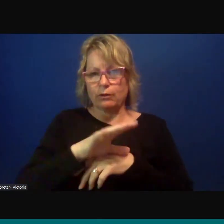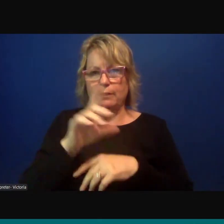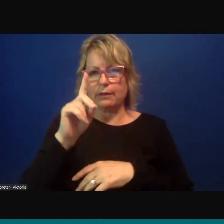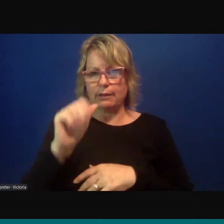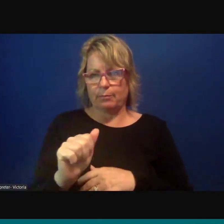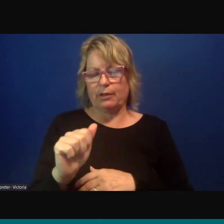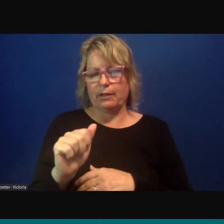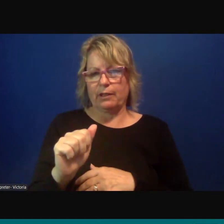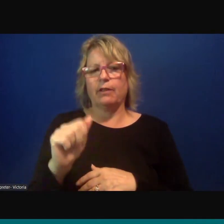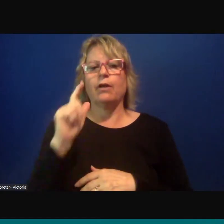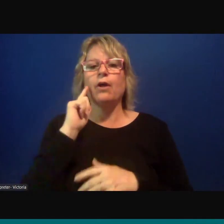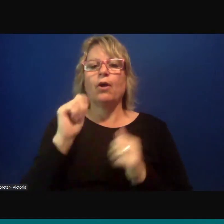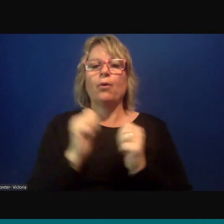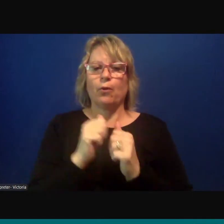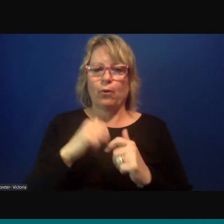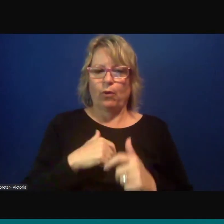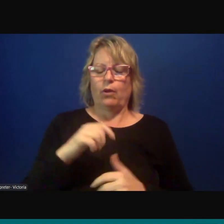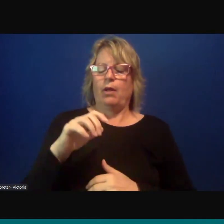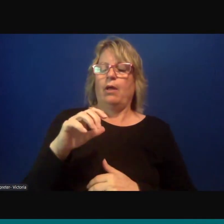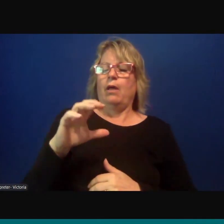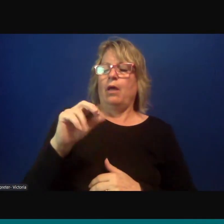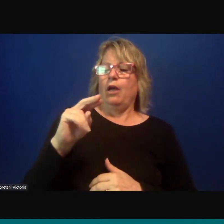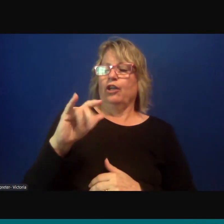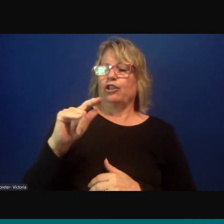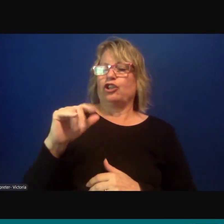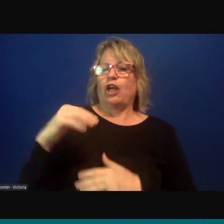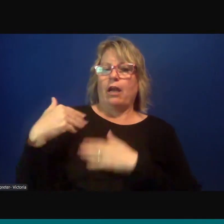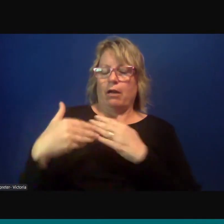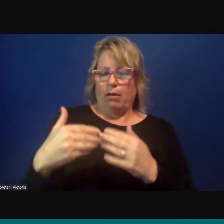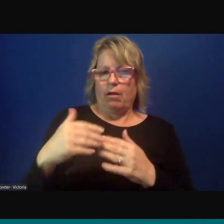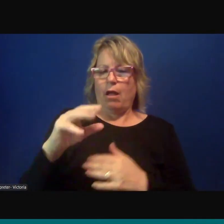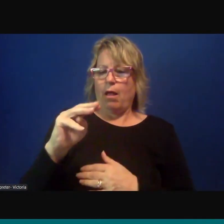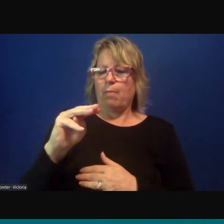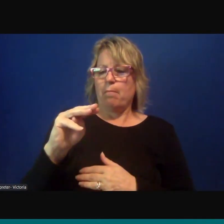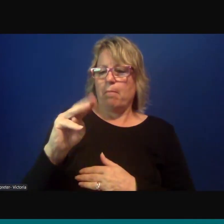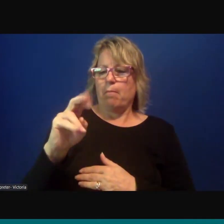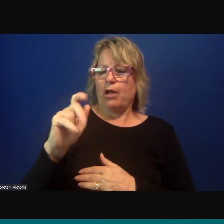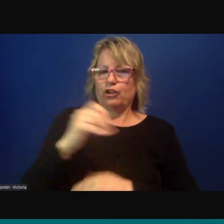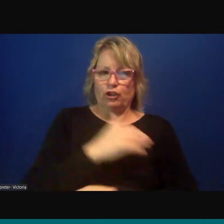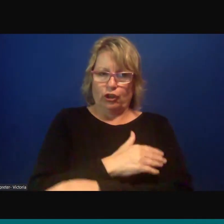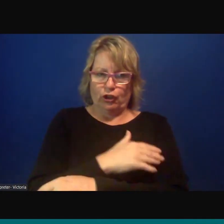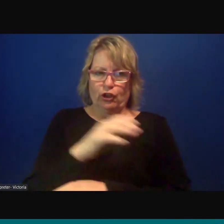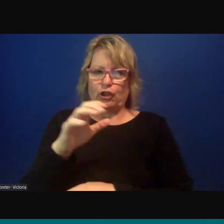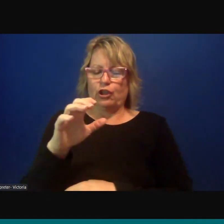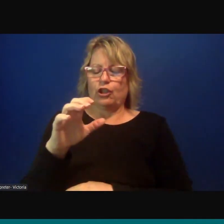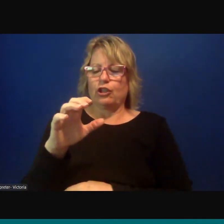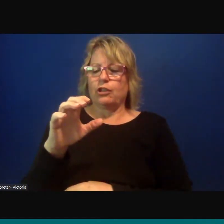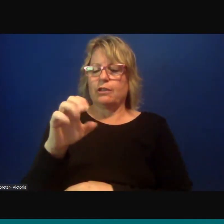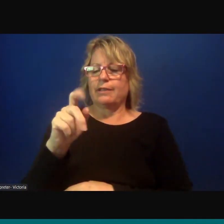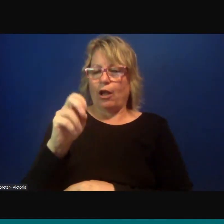congenital musculoskeletal disability. About 30 inches of major joint reconstruction scars and